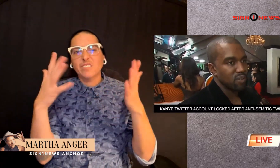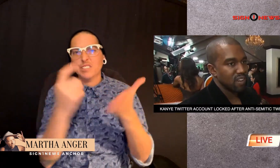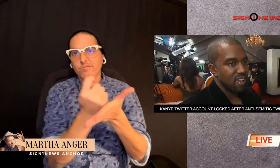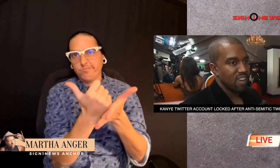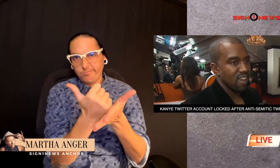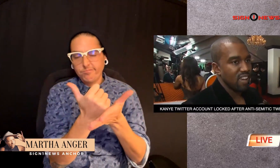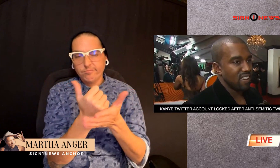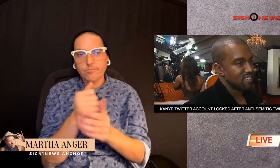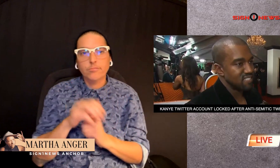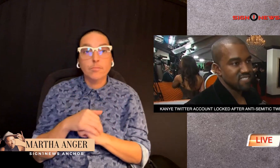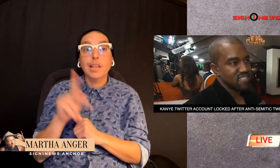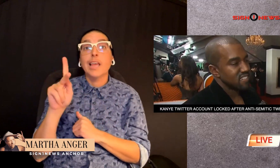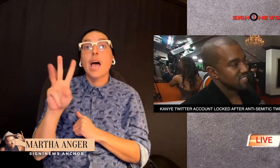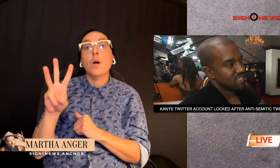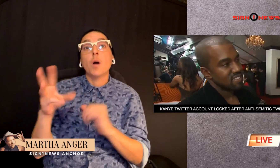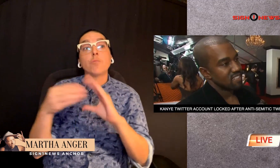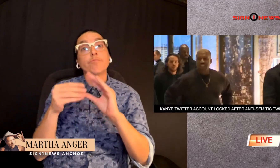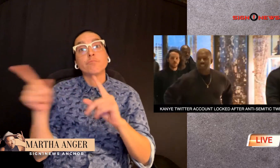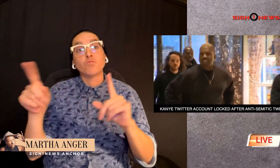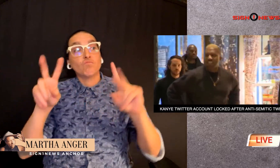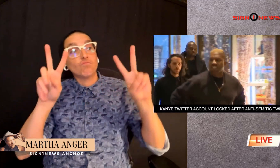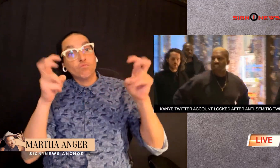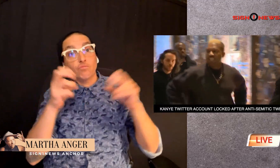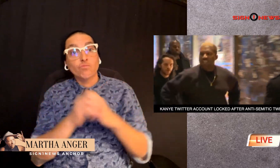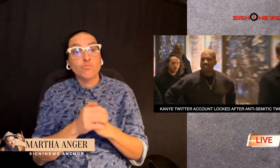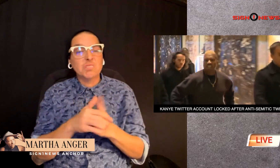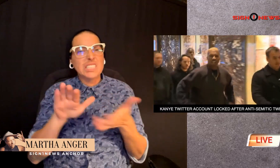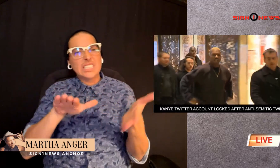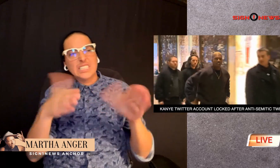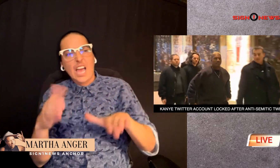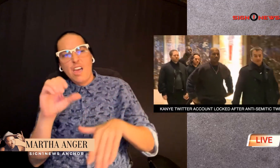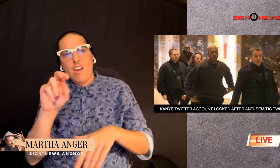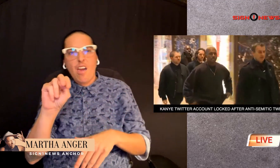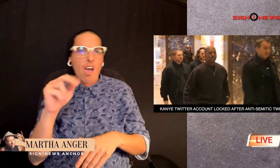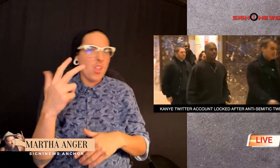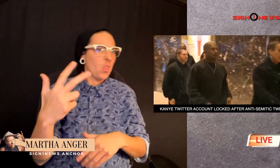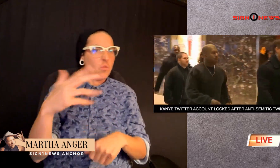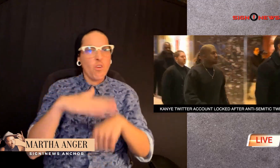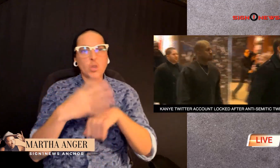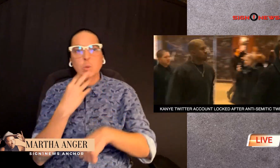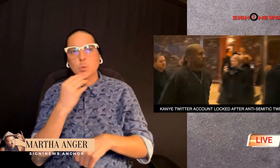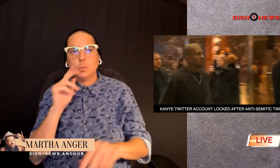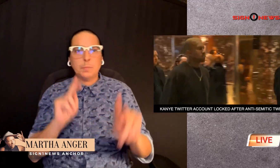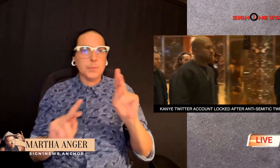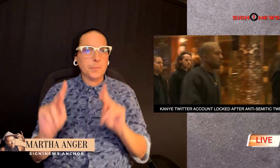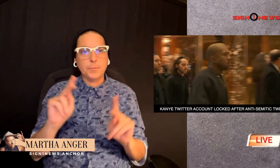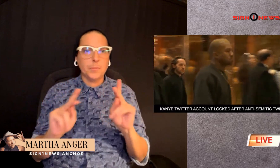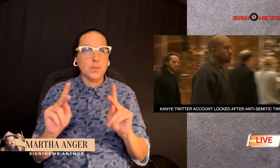In this week, which has been removed West said he was going to quote def Con